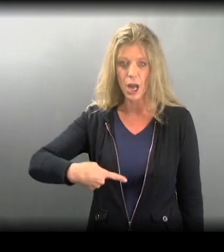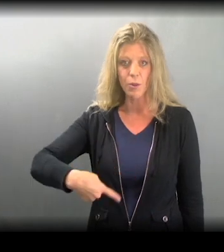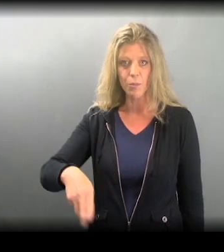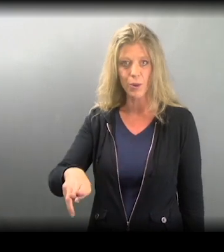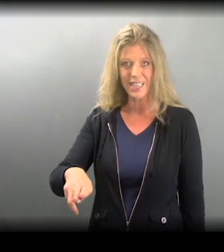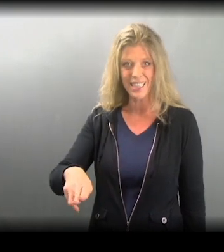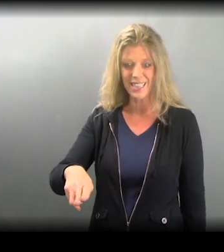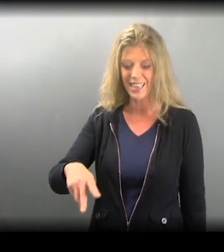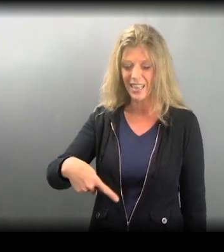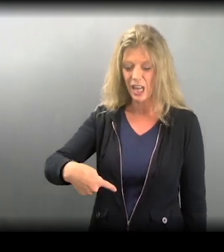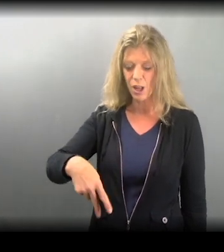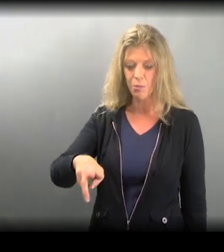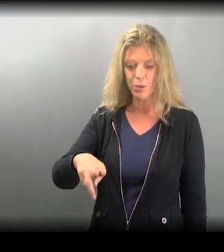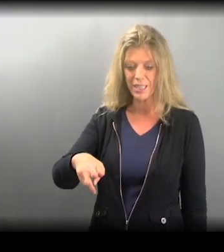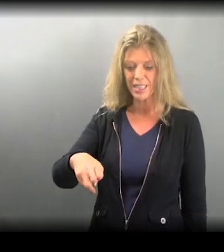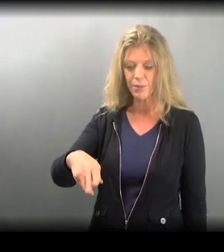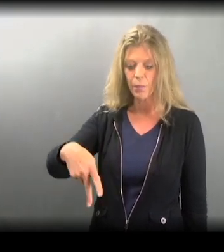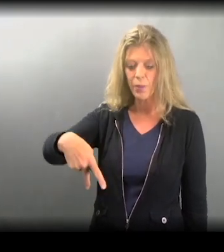PUT